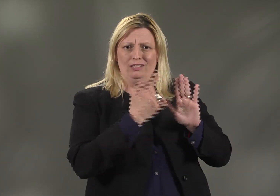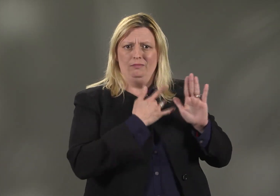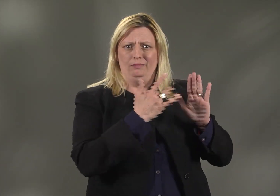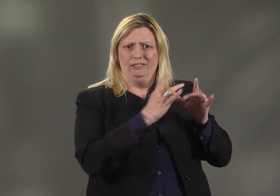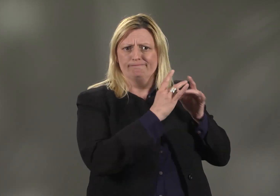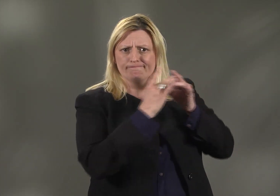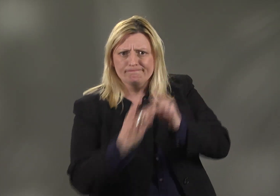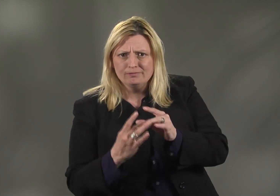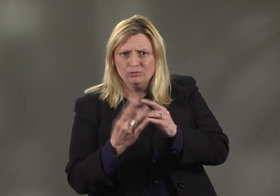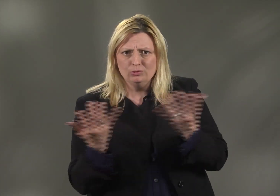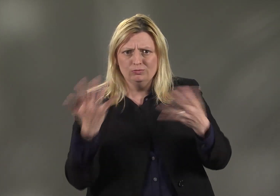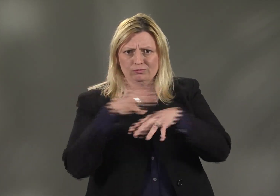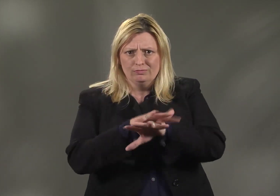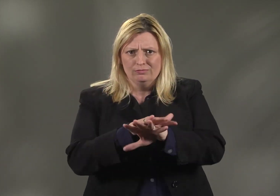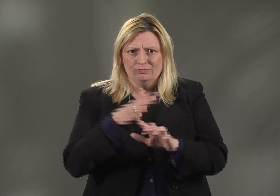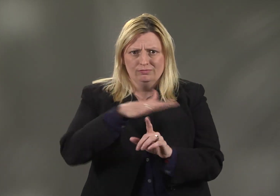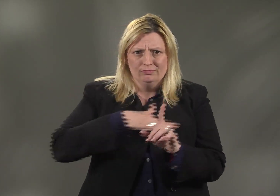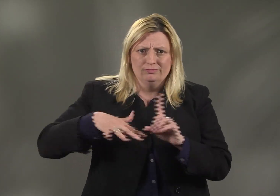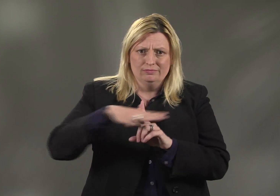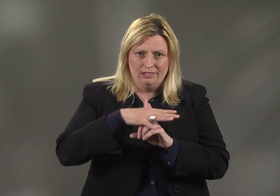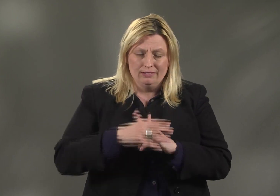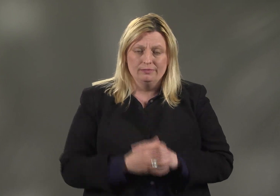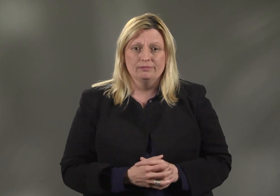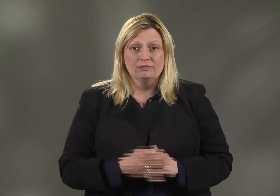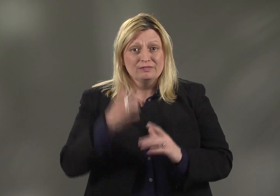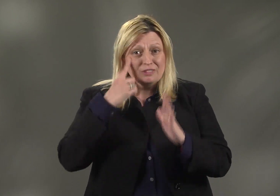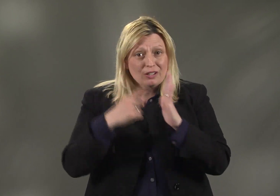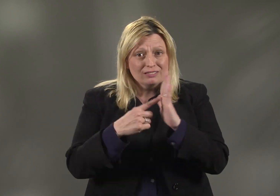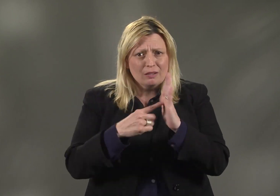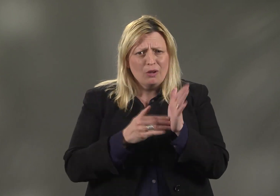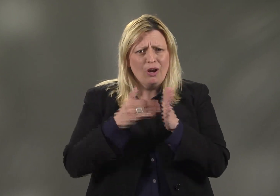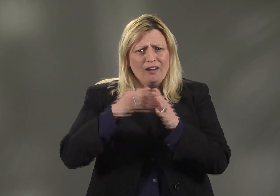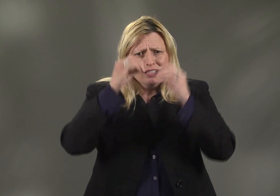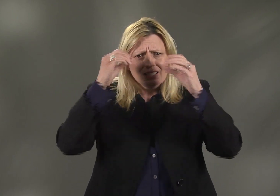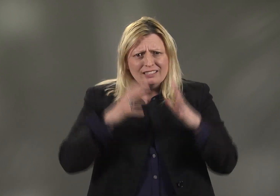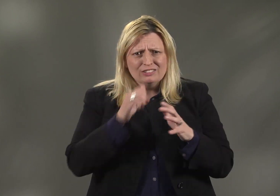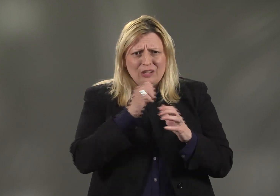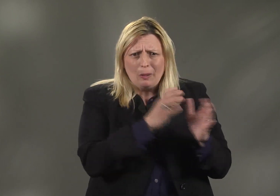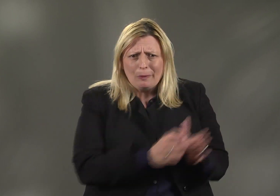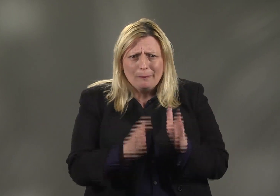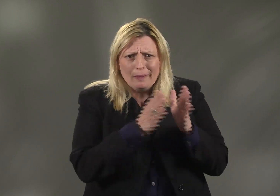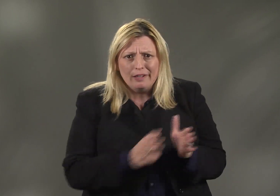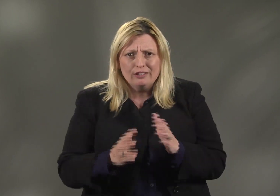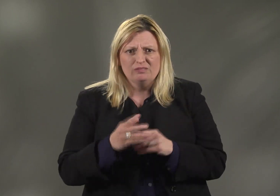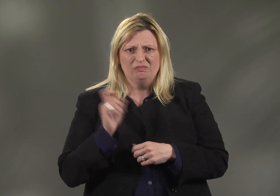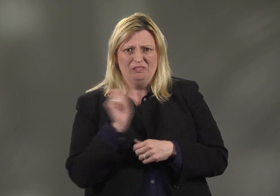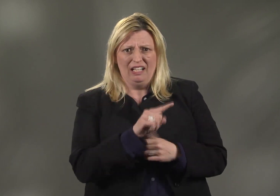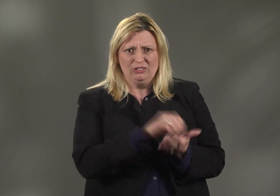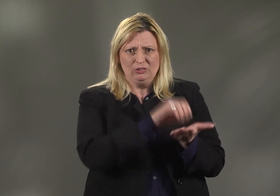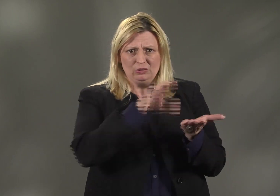and are just attributed to the mainstream setting. For example, often teachers aren't prepared